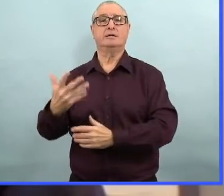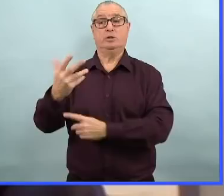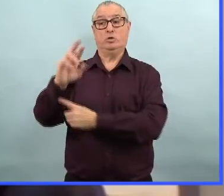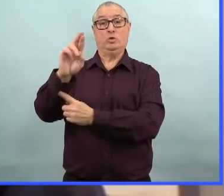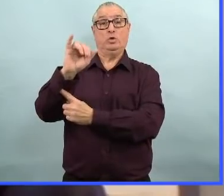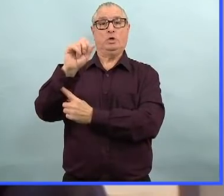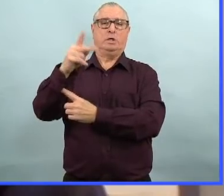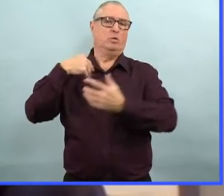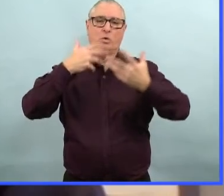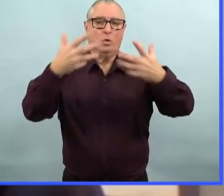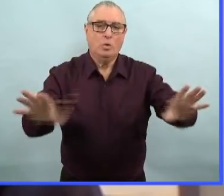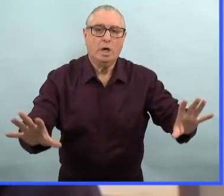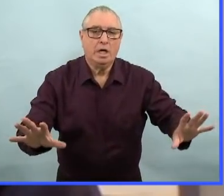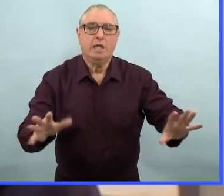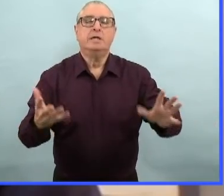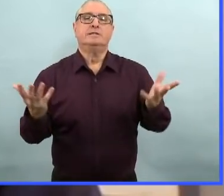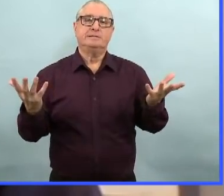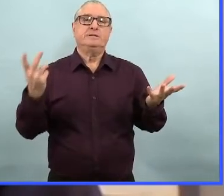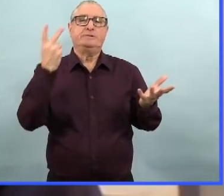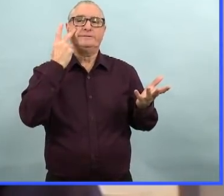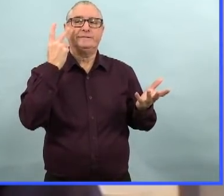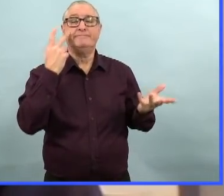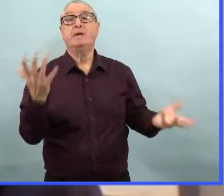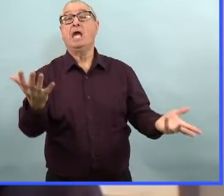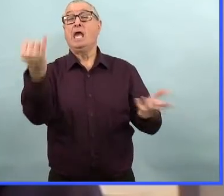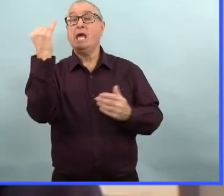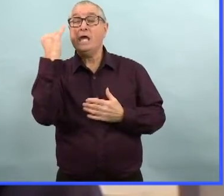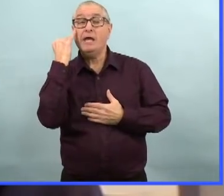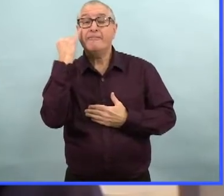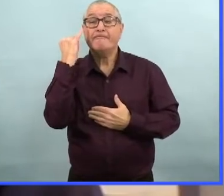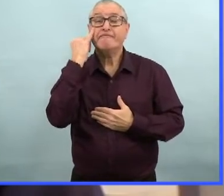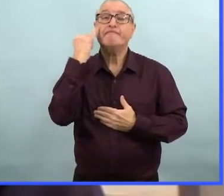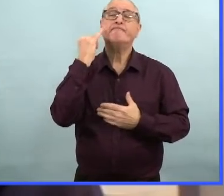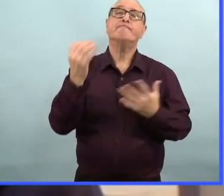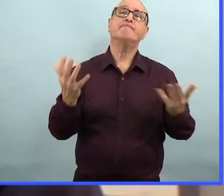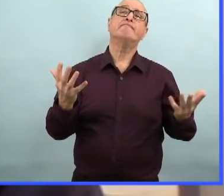substantial strain due to illness and healthcare system where we're unable to provide care